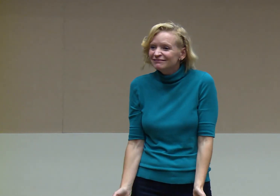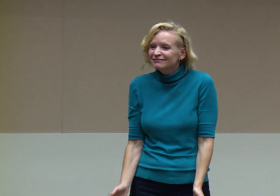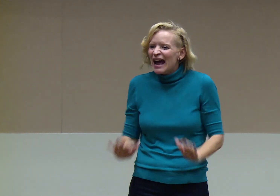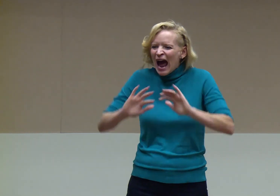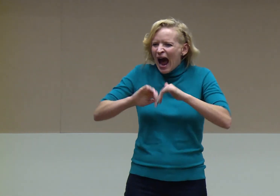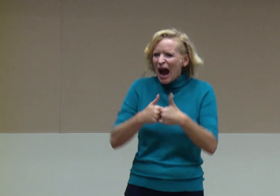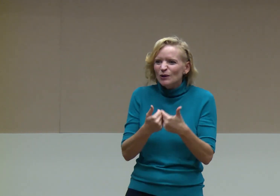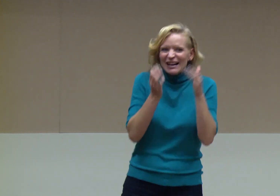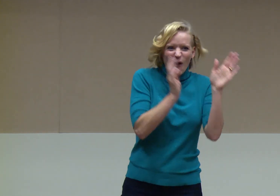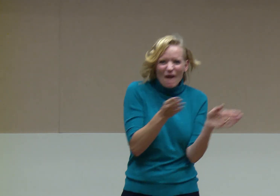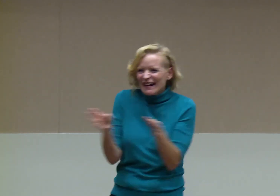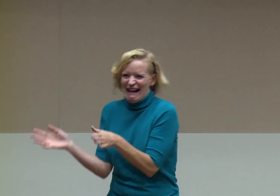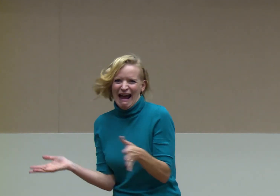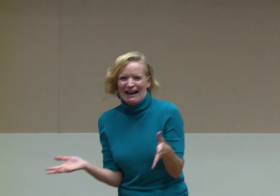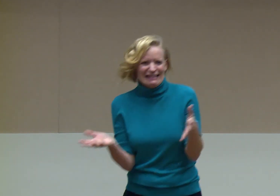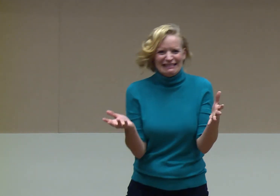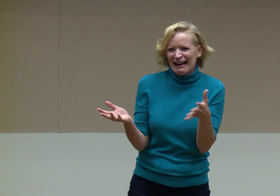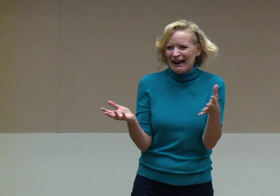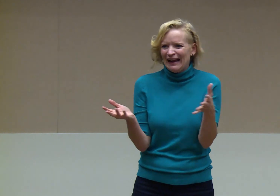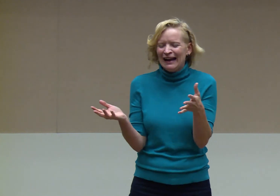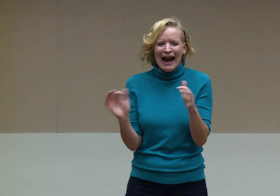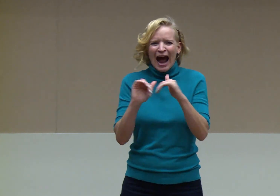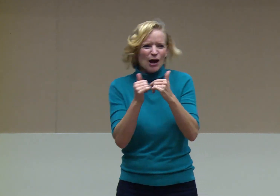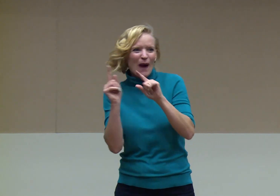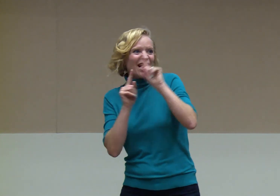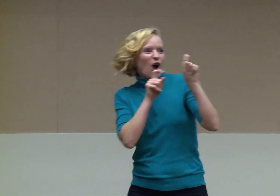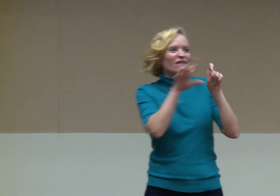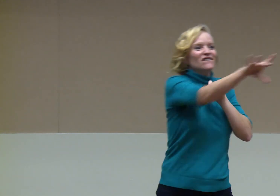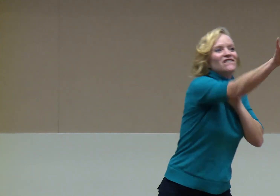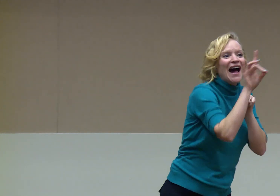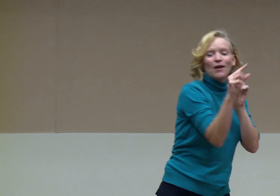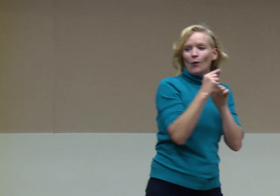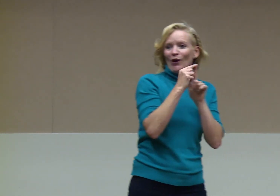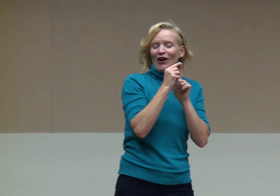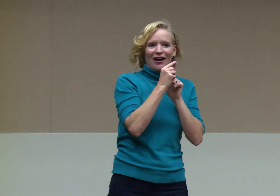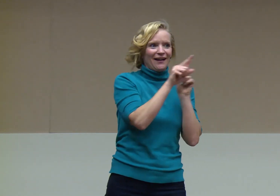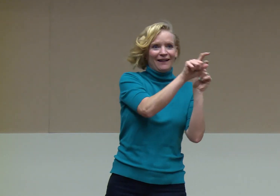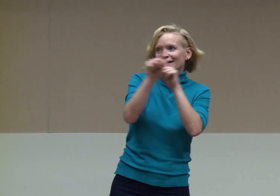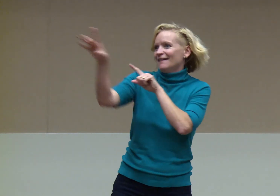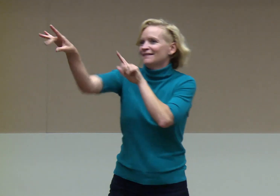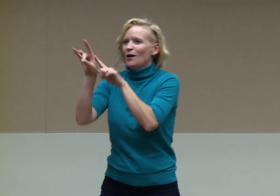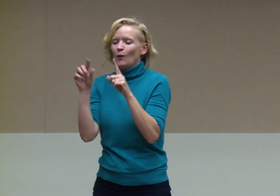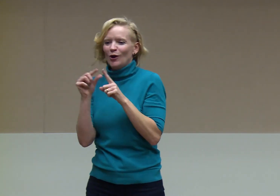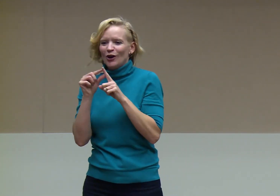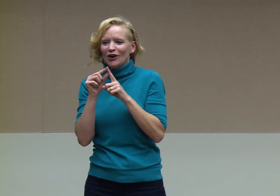That's your dictionary. Well, how is it organized, though? How do I go find one word